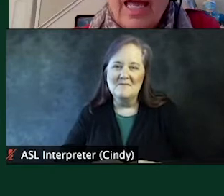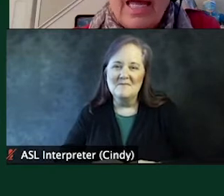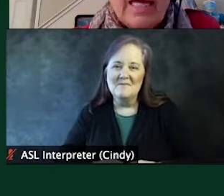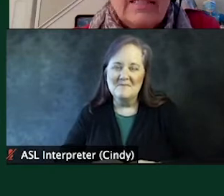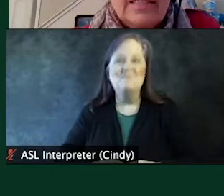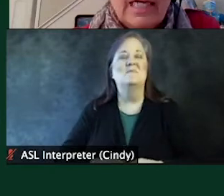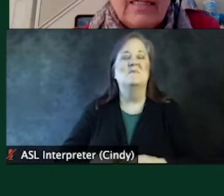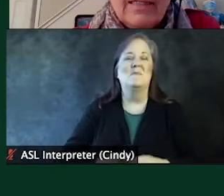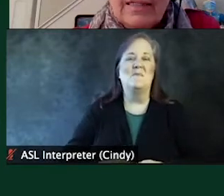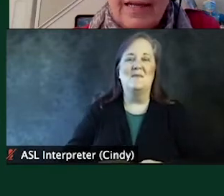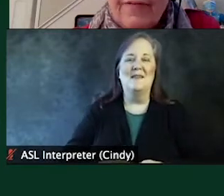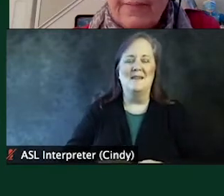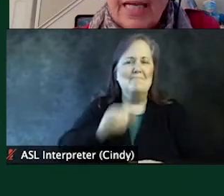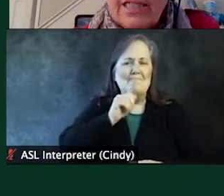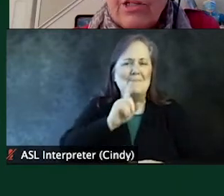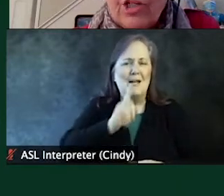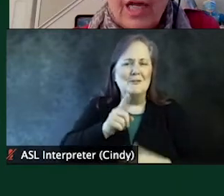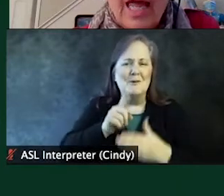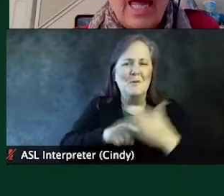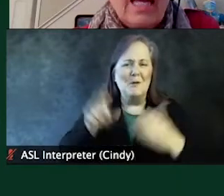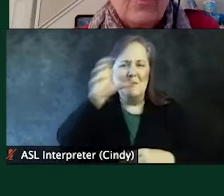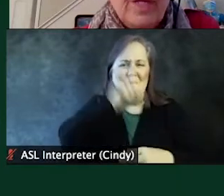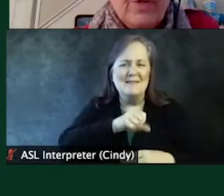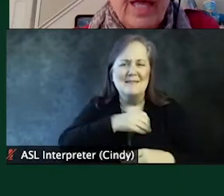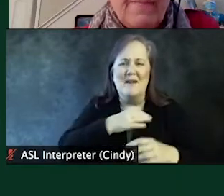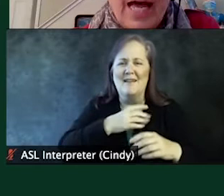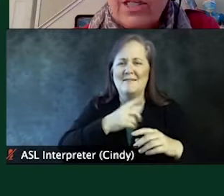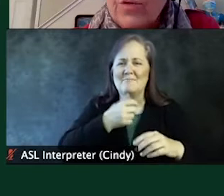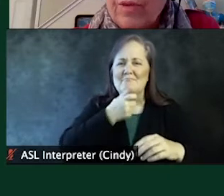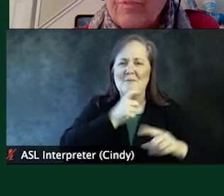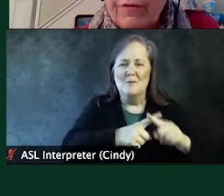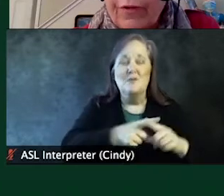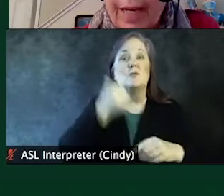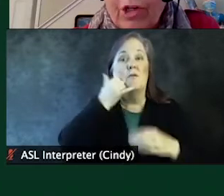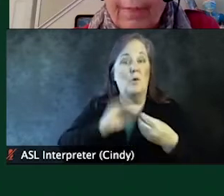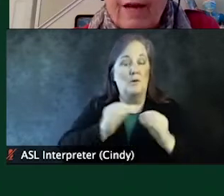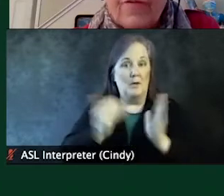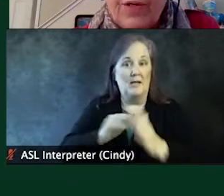And leave us a message and we will get back to you with more about voting.